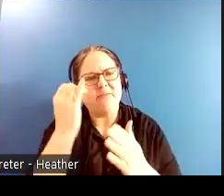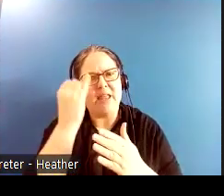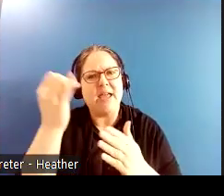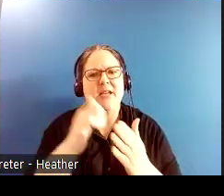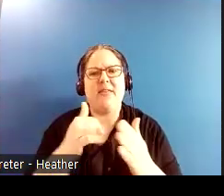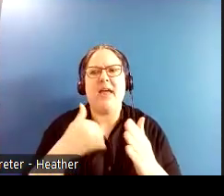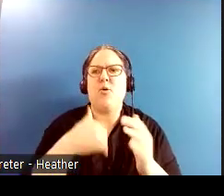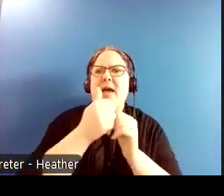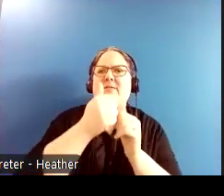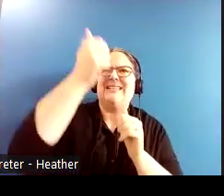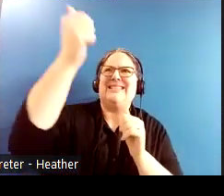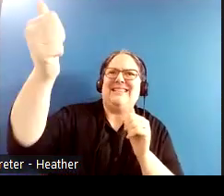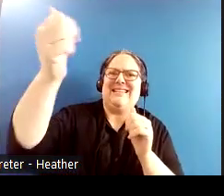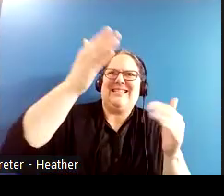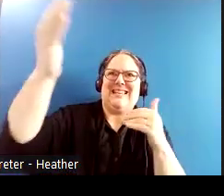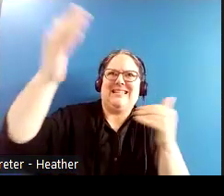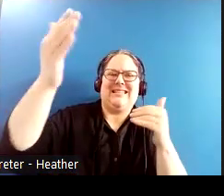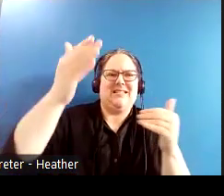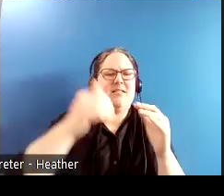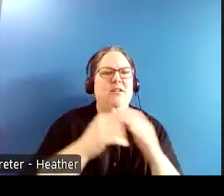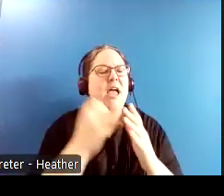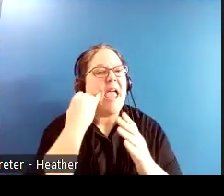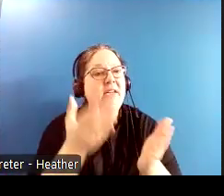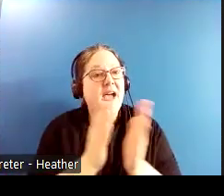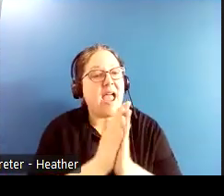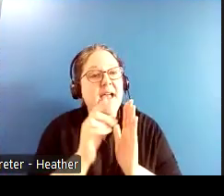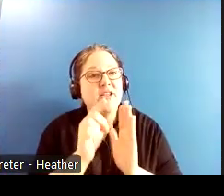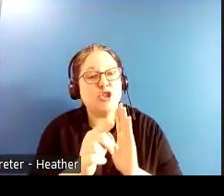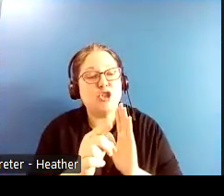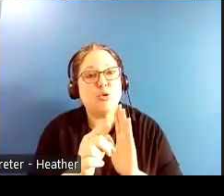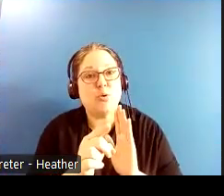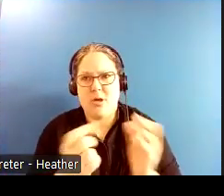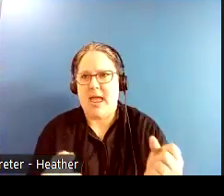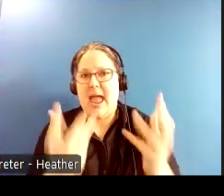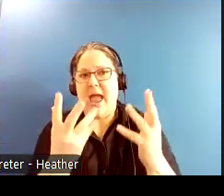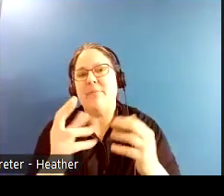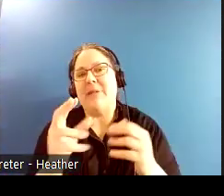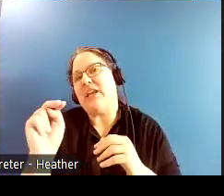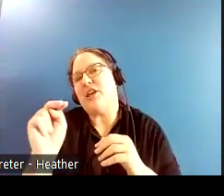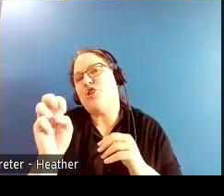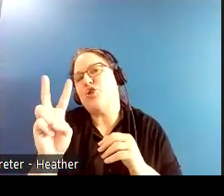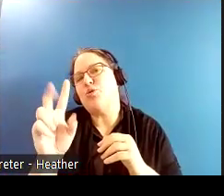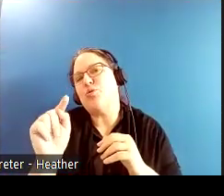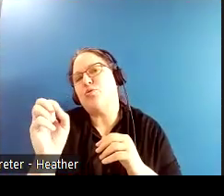distance uh between those two objects. If I ask you how many uh neutrons are in a gold atom,